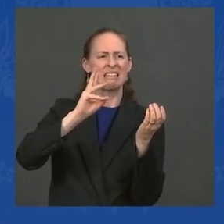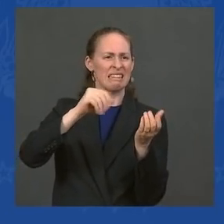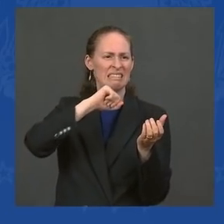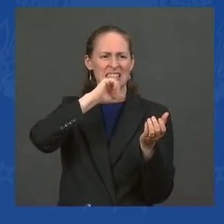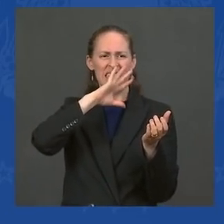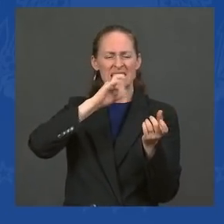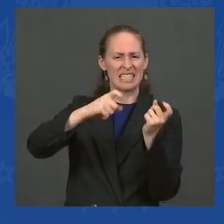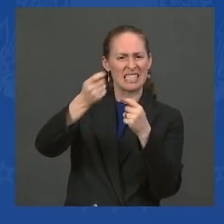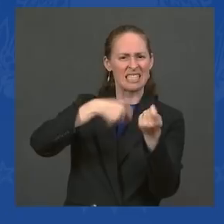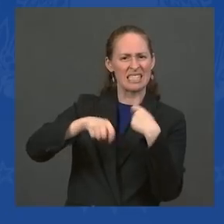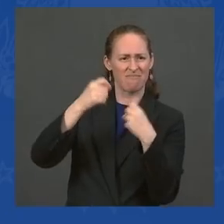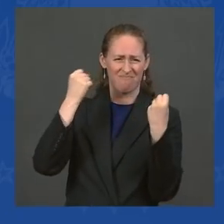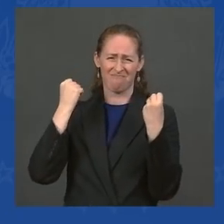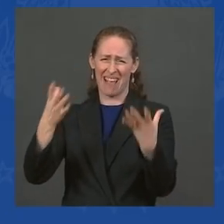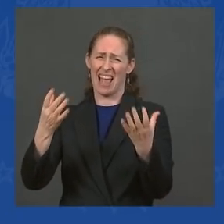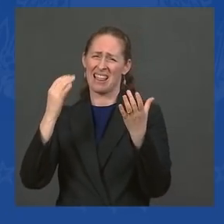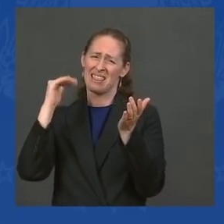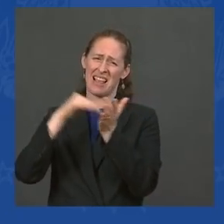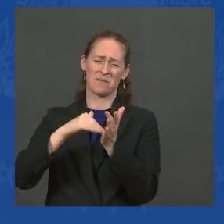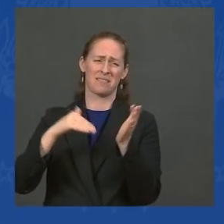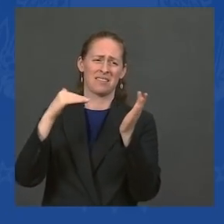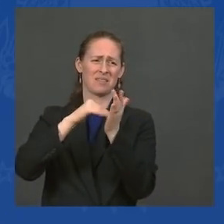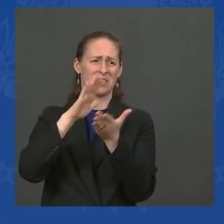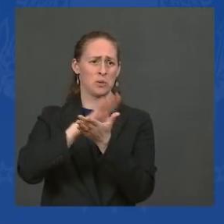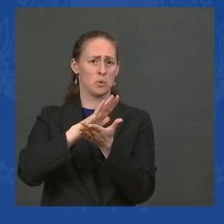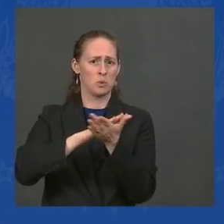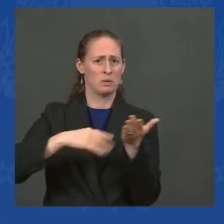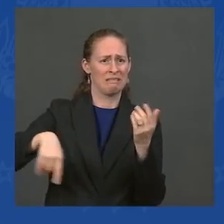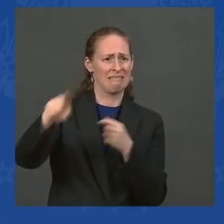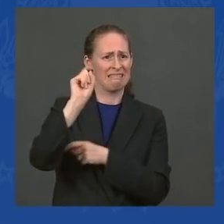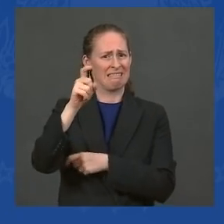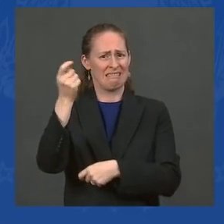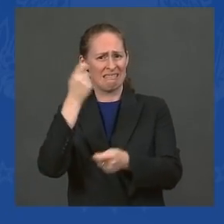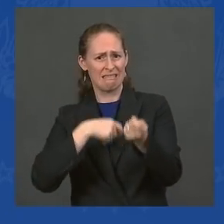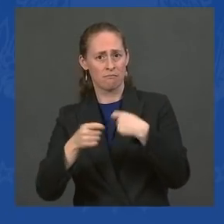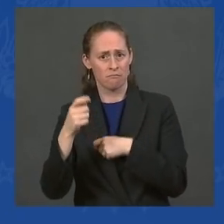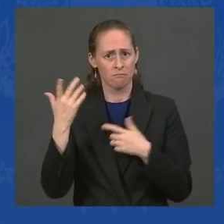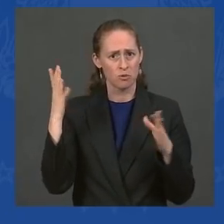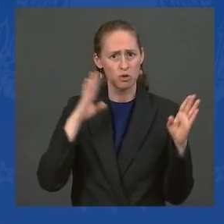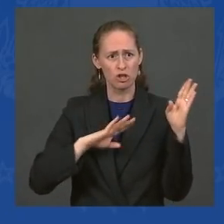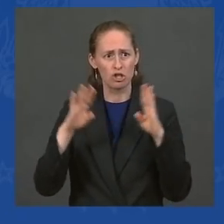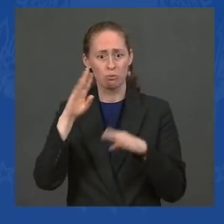where you got to be worried when you go to the water fountain whether there's lead in the water and the children are being poisoned.